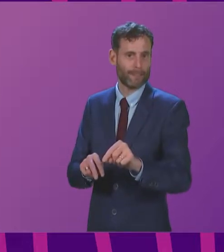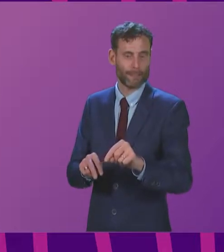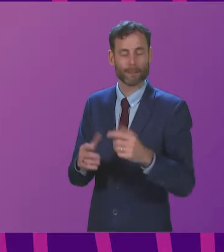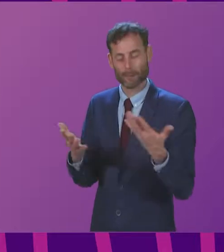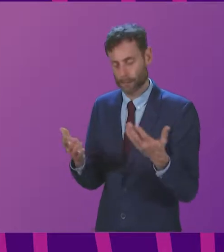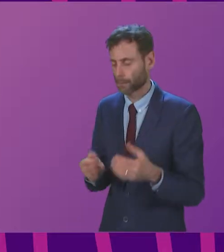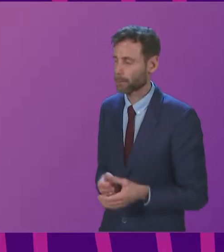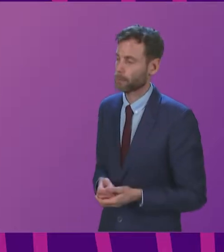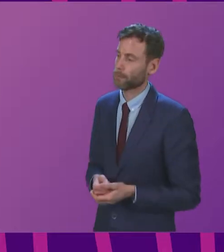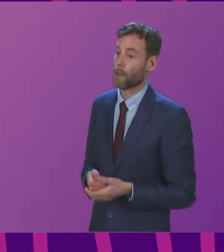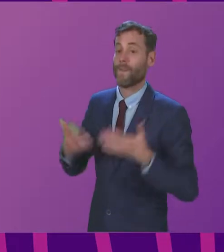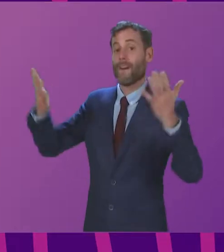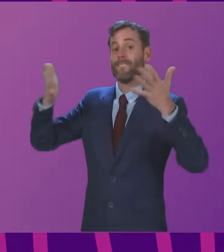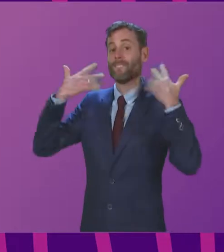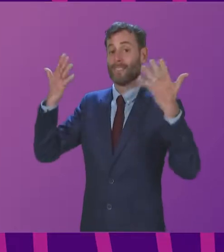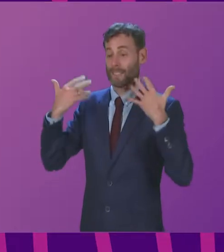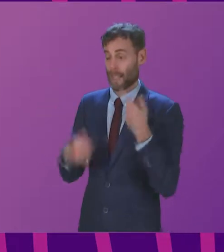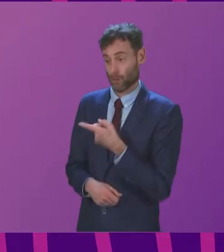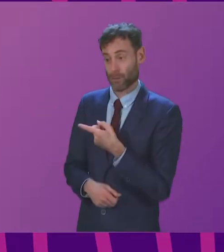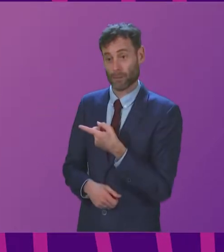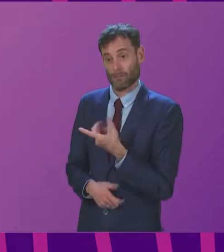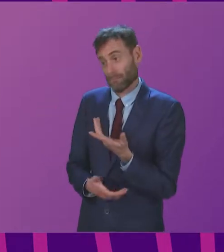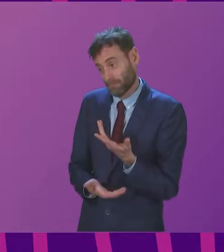As far as ventilation is concerned, if it was the case that all that we were doing was simply